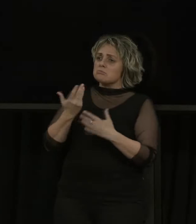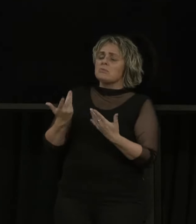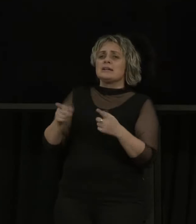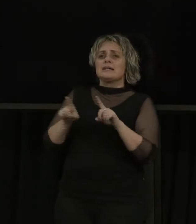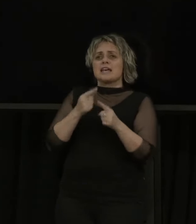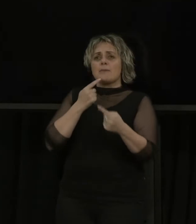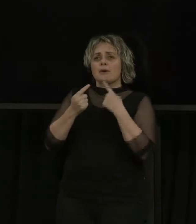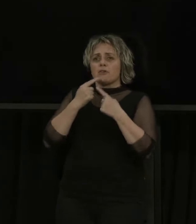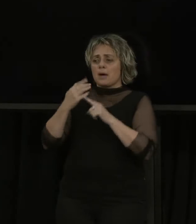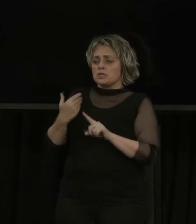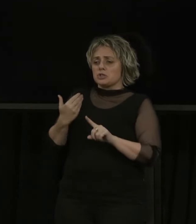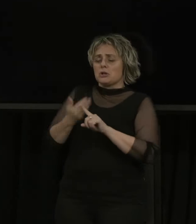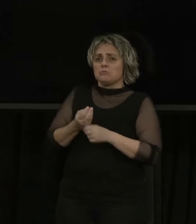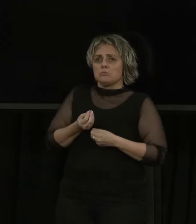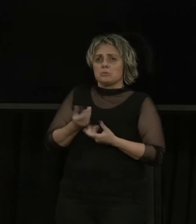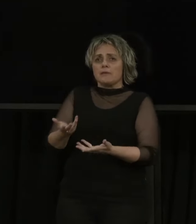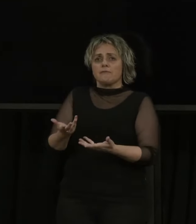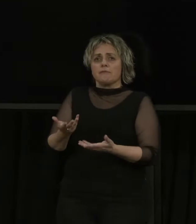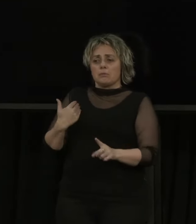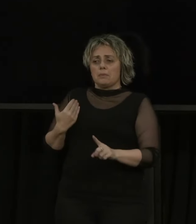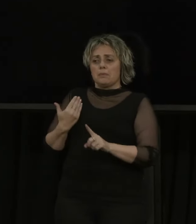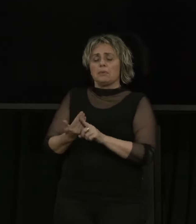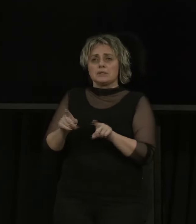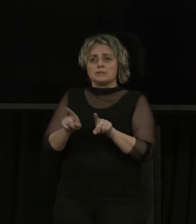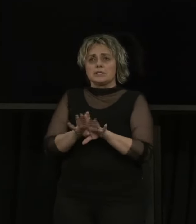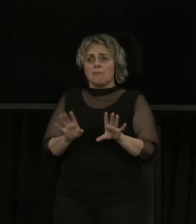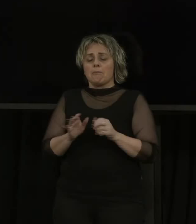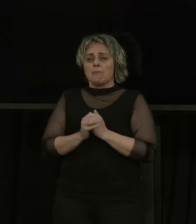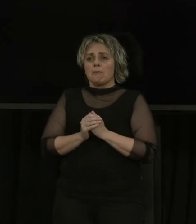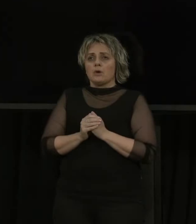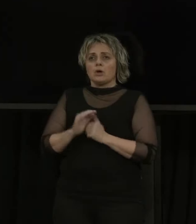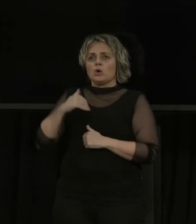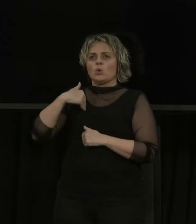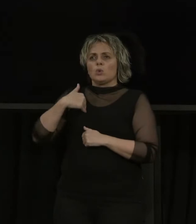for people overseas they will be no